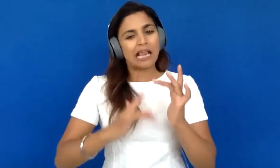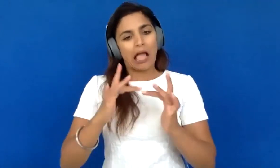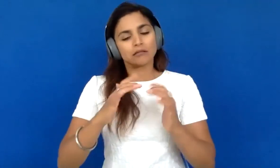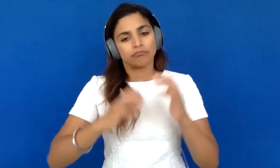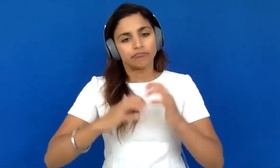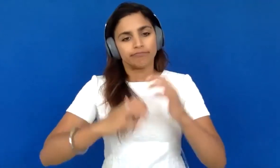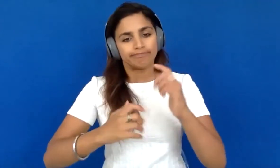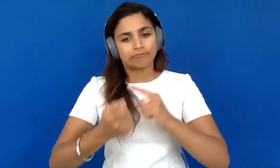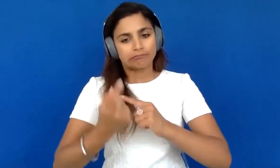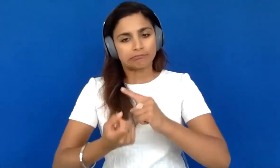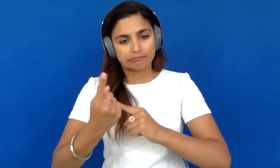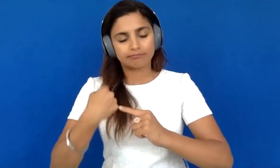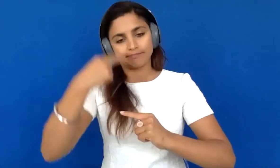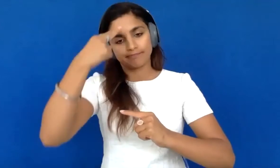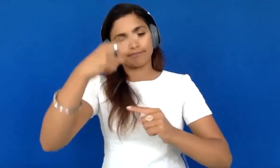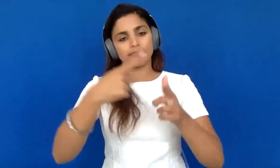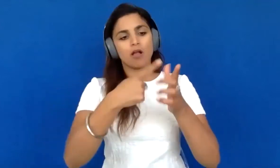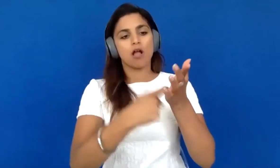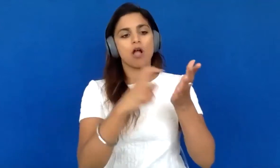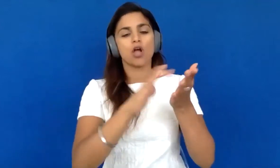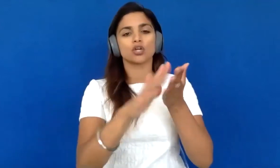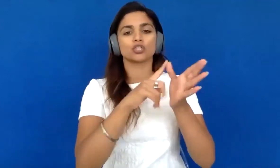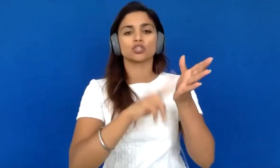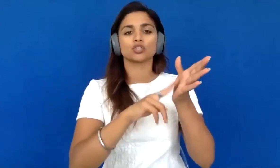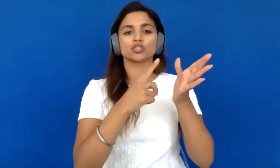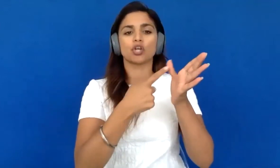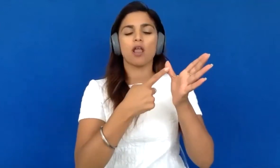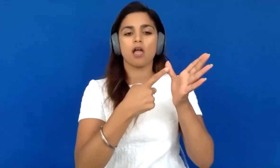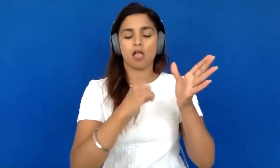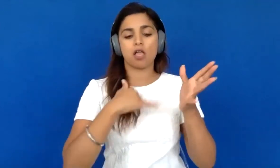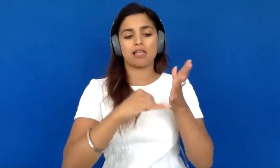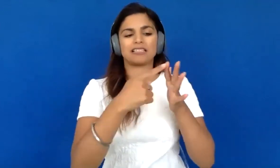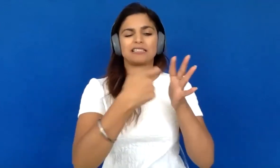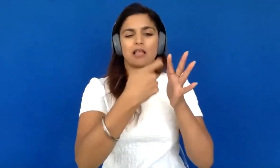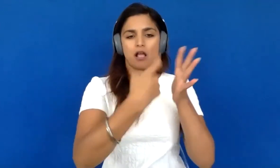eternal shaker and has managed to increase me I am based in Chennai India